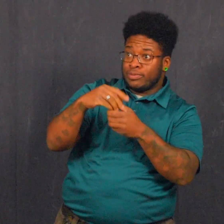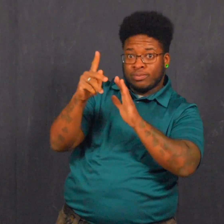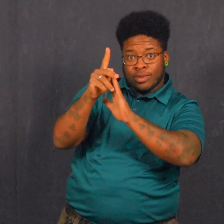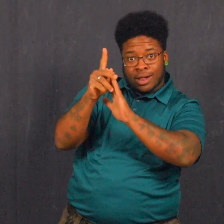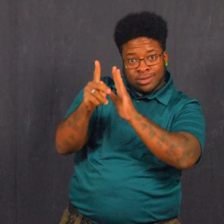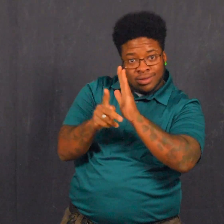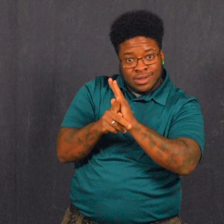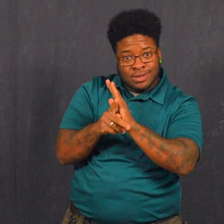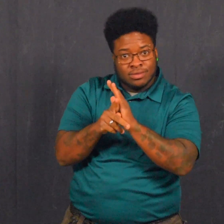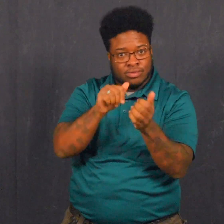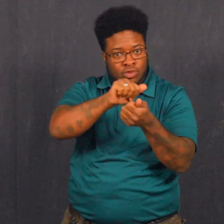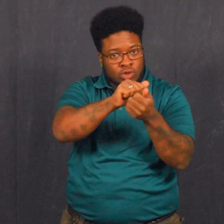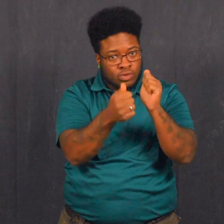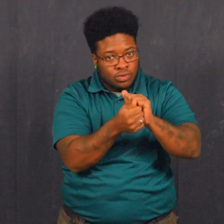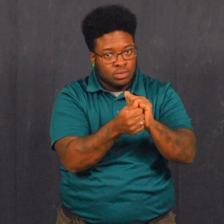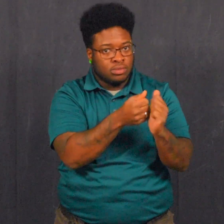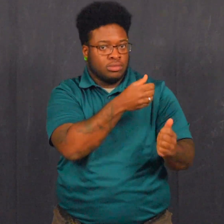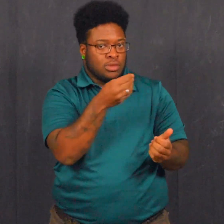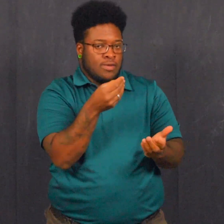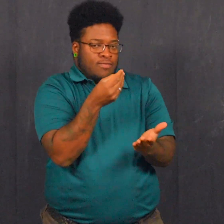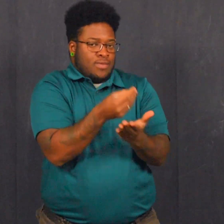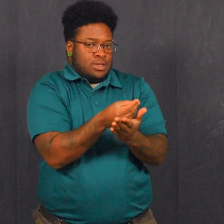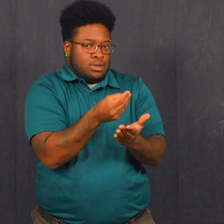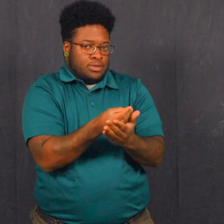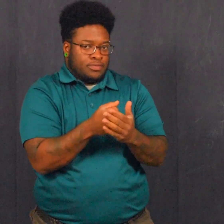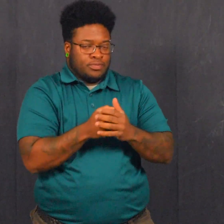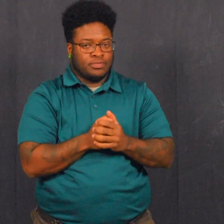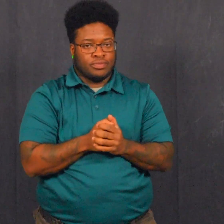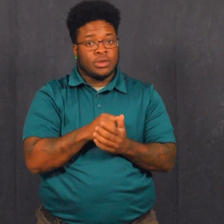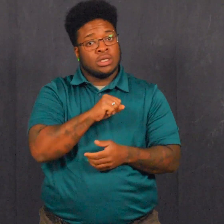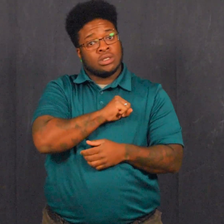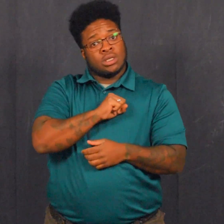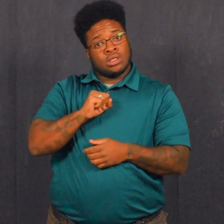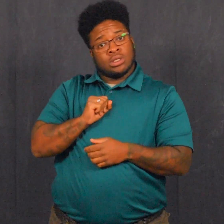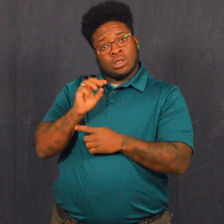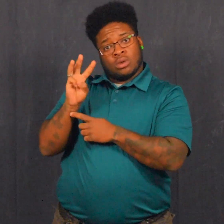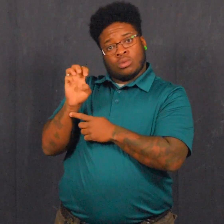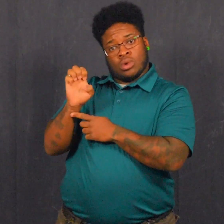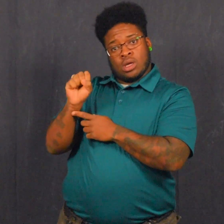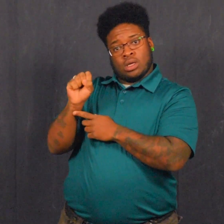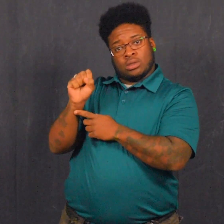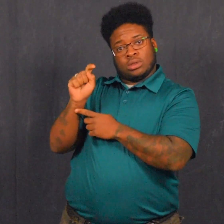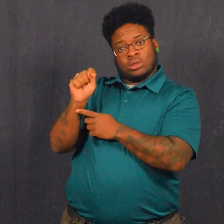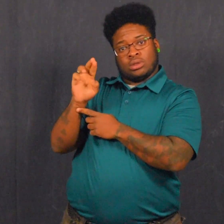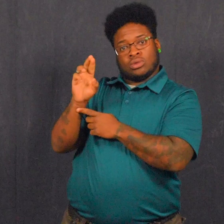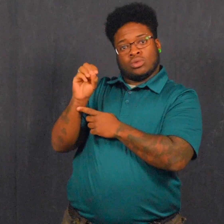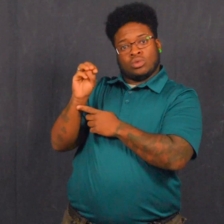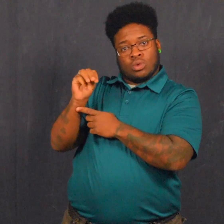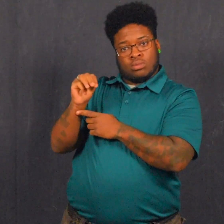policy changes and funding. Senator Westrom